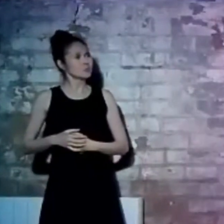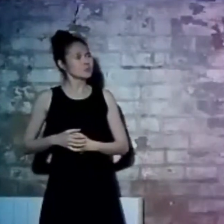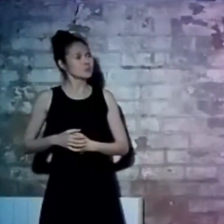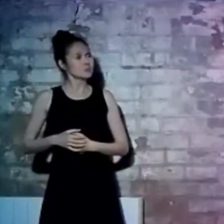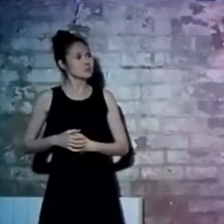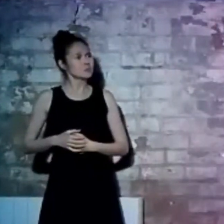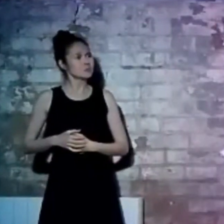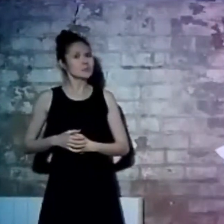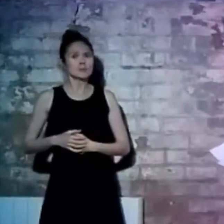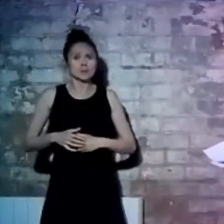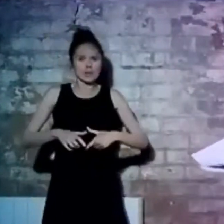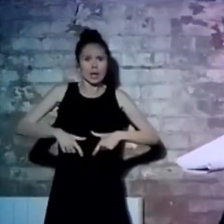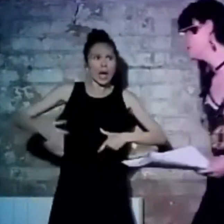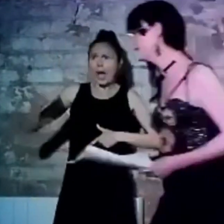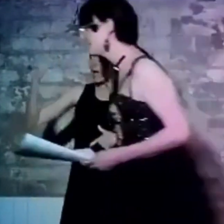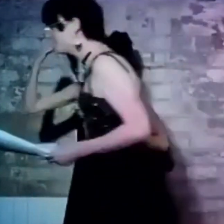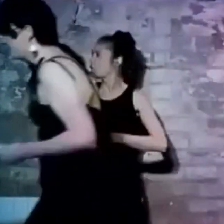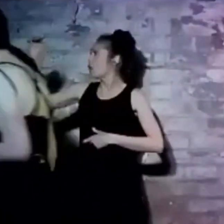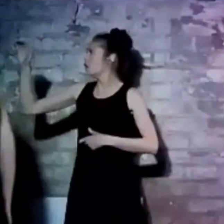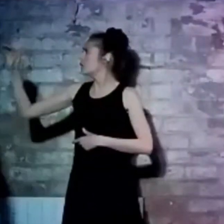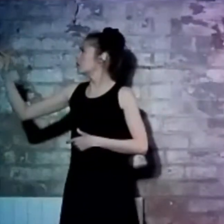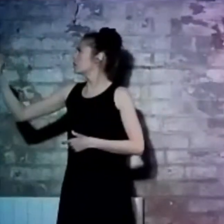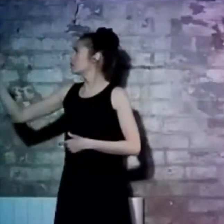Achilles. MUSIC